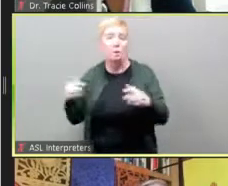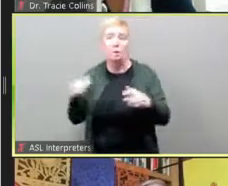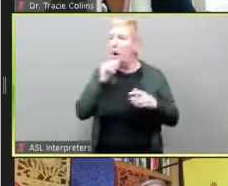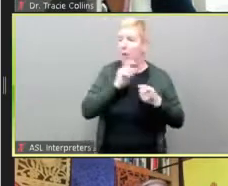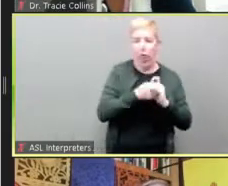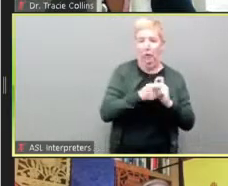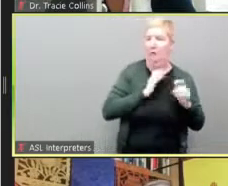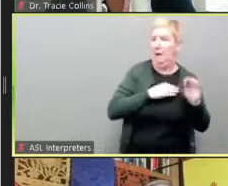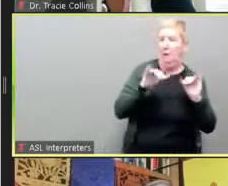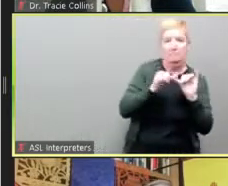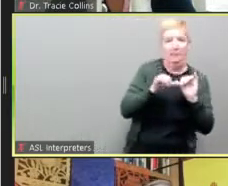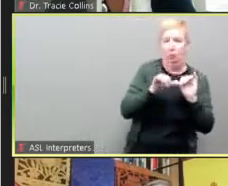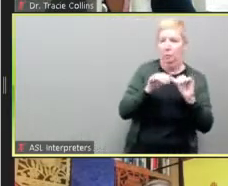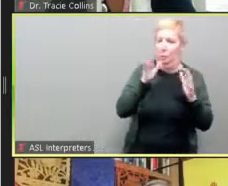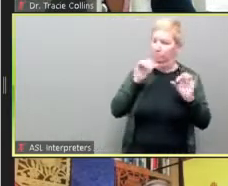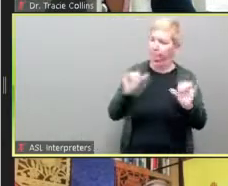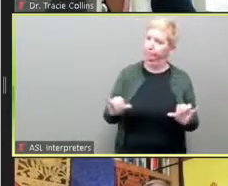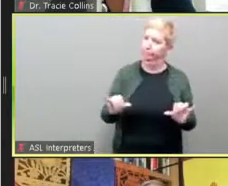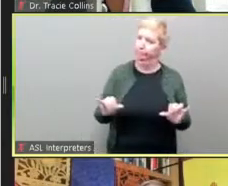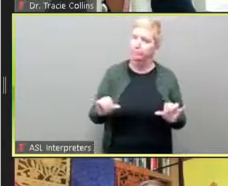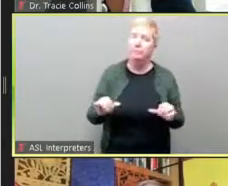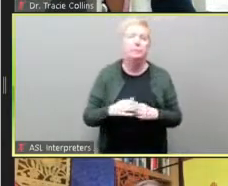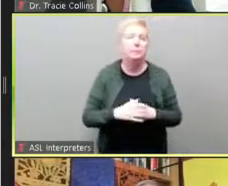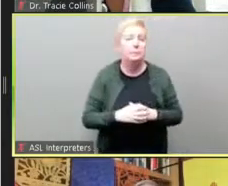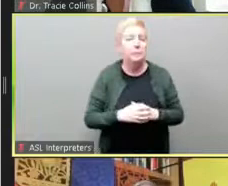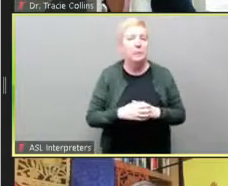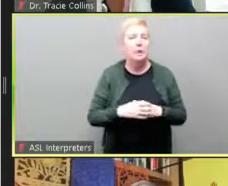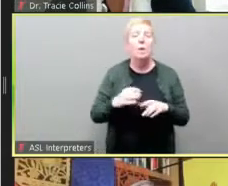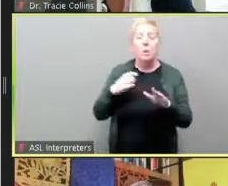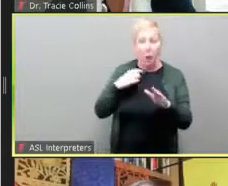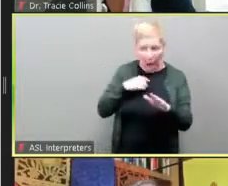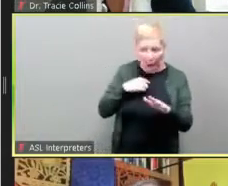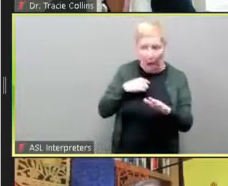will be lower than the rest of the state. And I want to go on record that